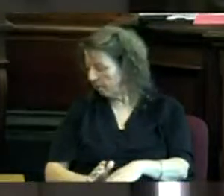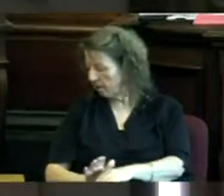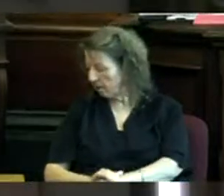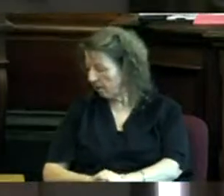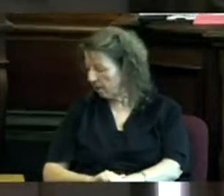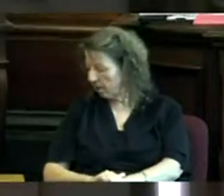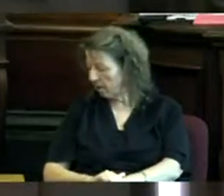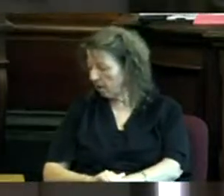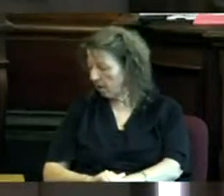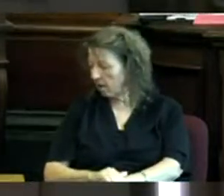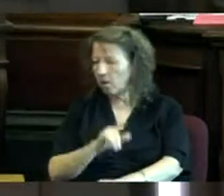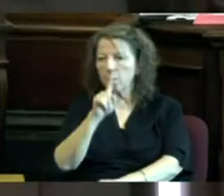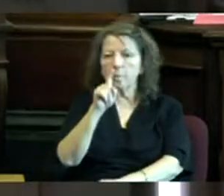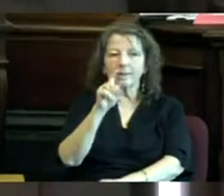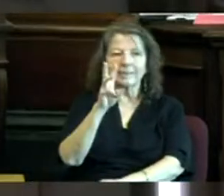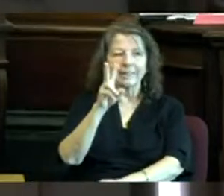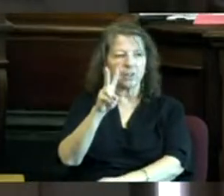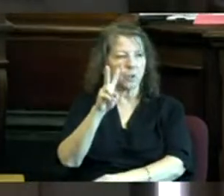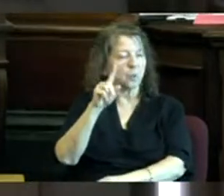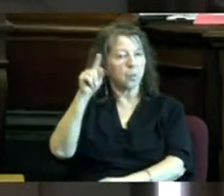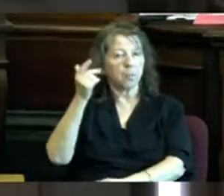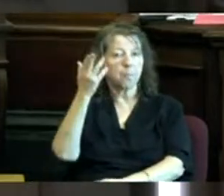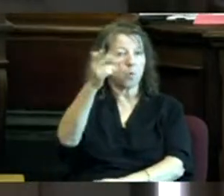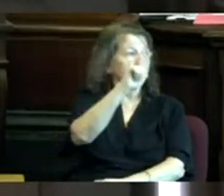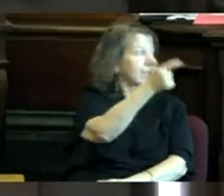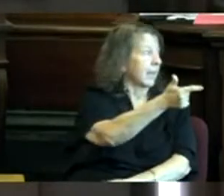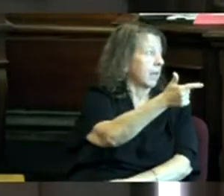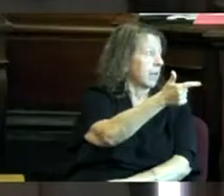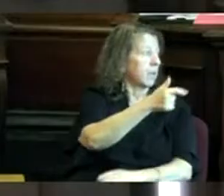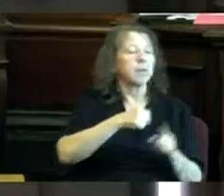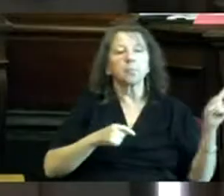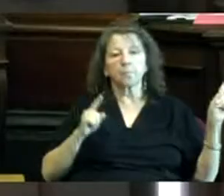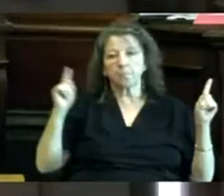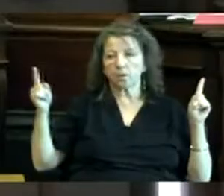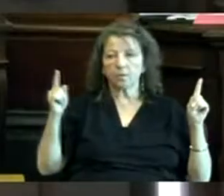years, we'll provide that in